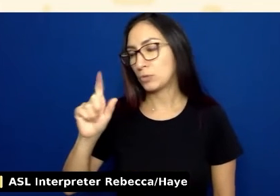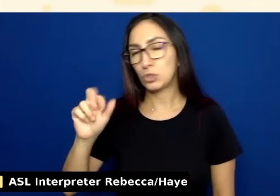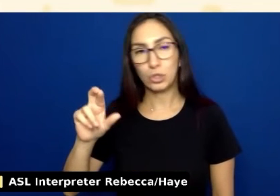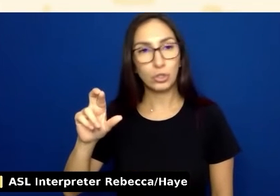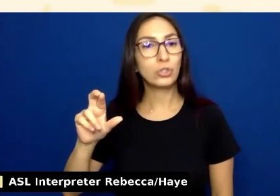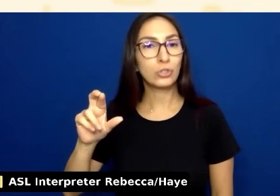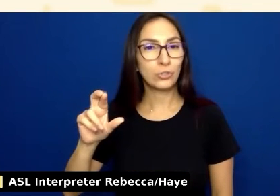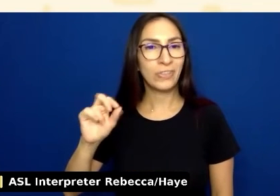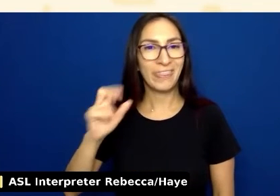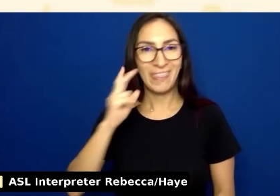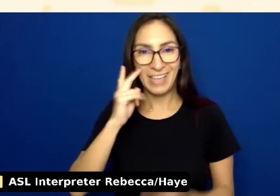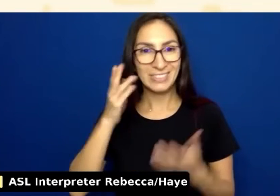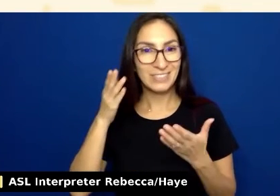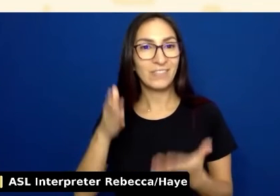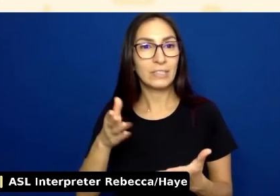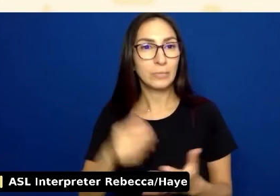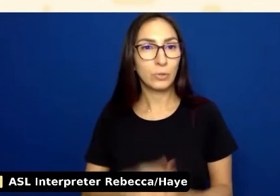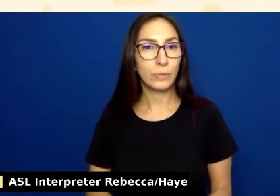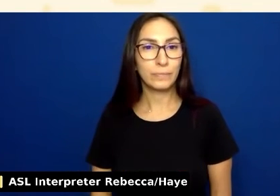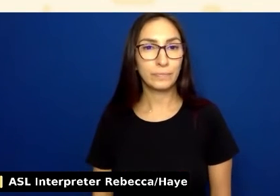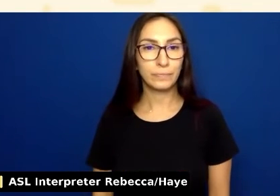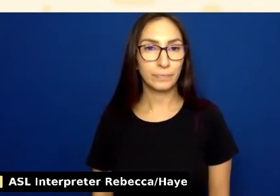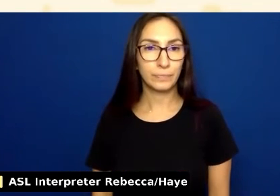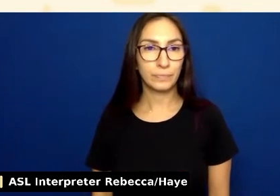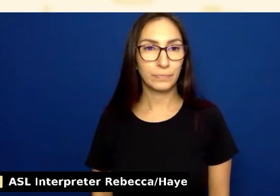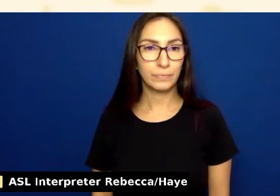and the color contrast is fading in case of default browser focus,